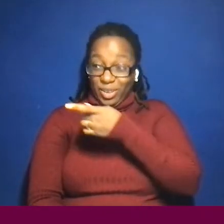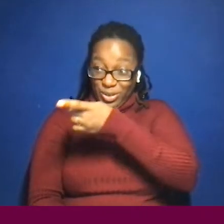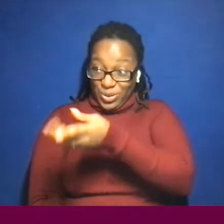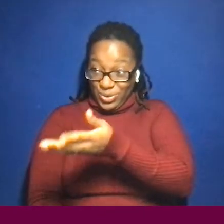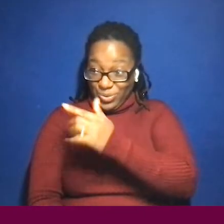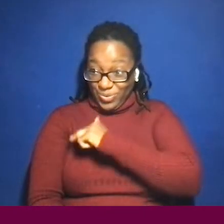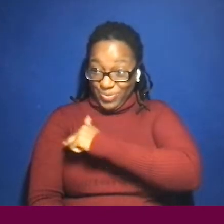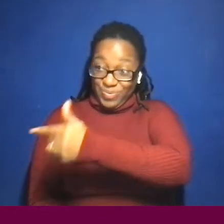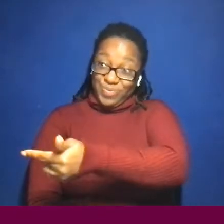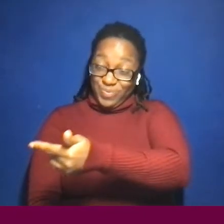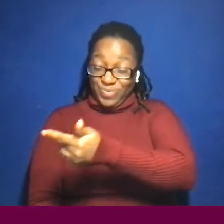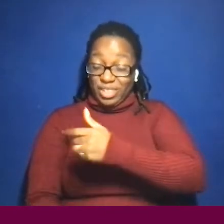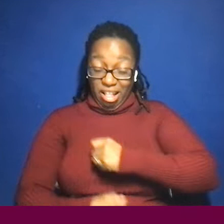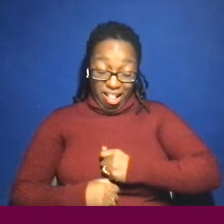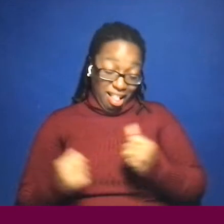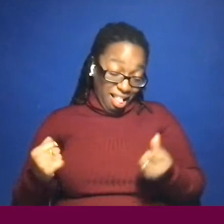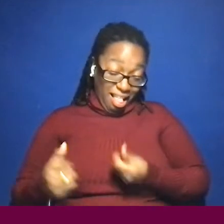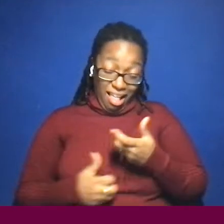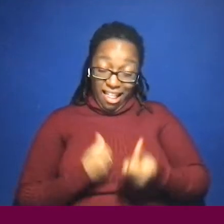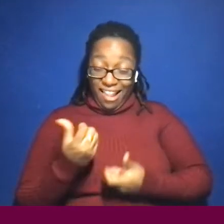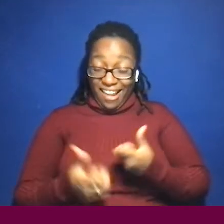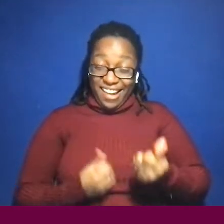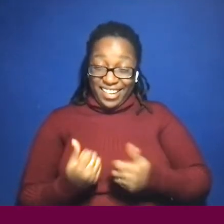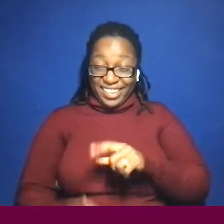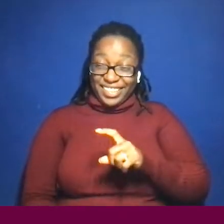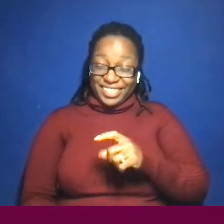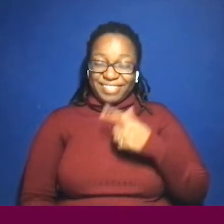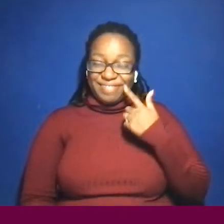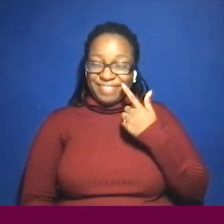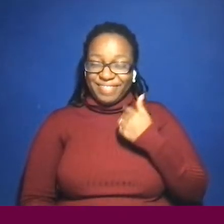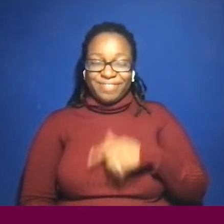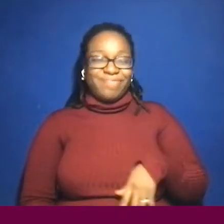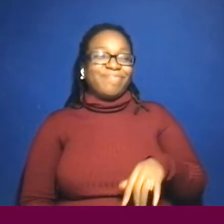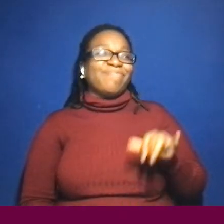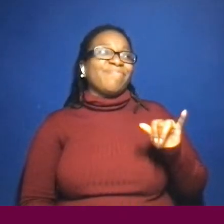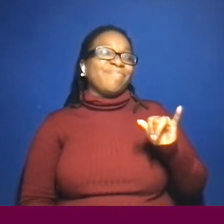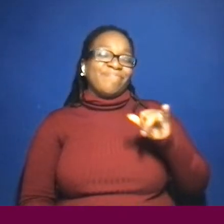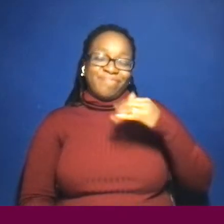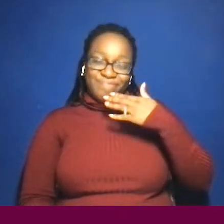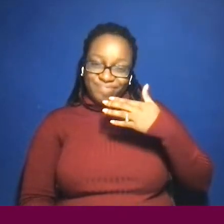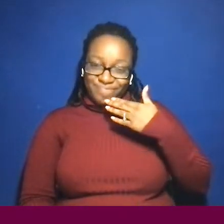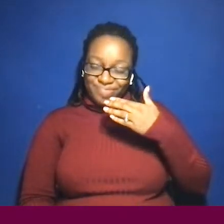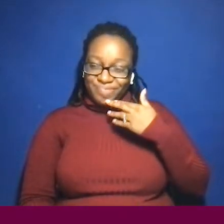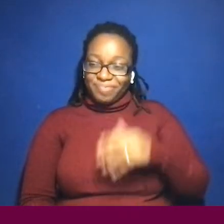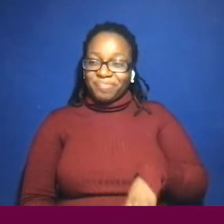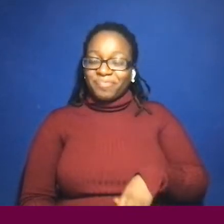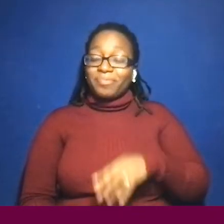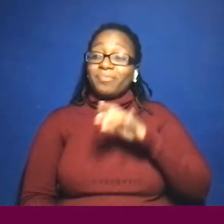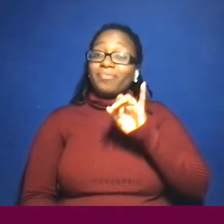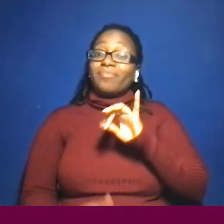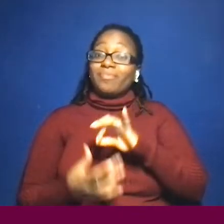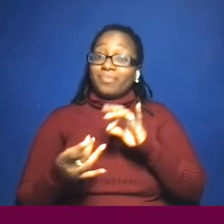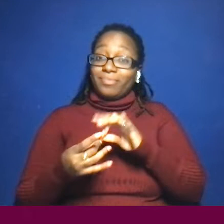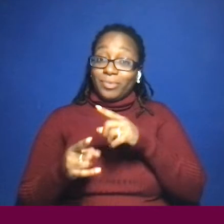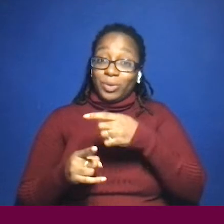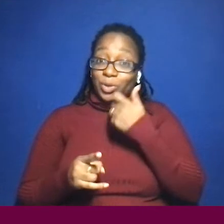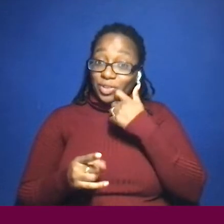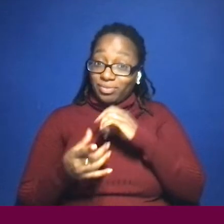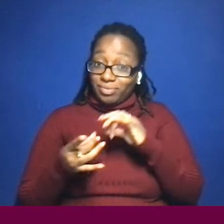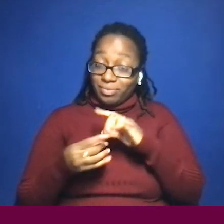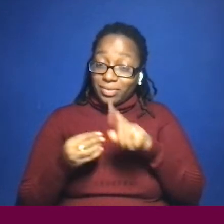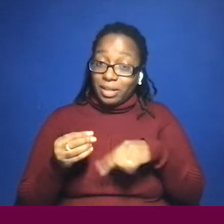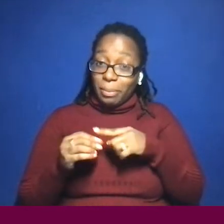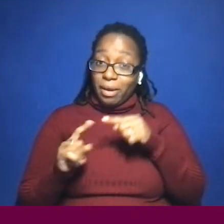Yeah. Thank you for all of that. And that point you made at the beginning of these comments about